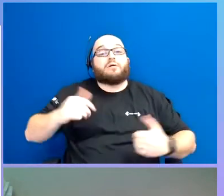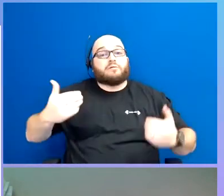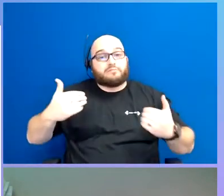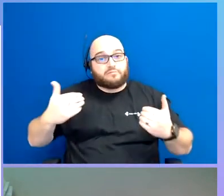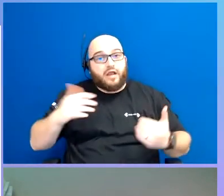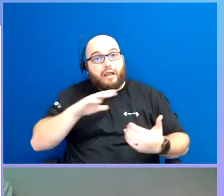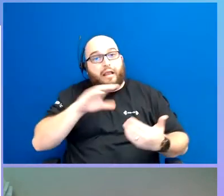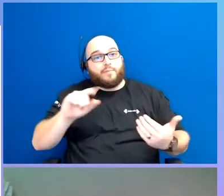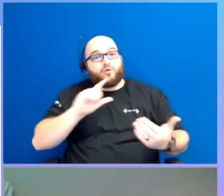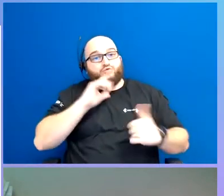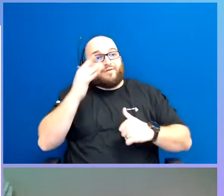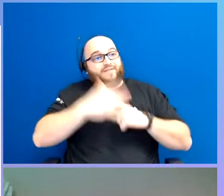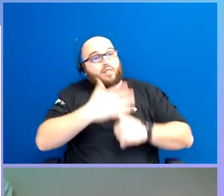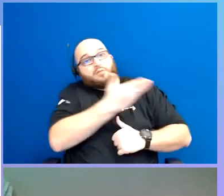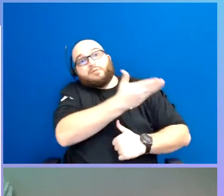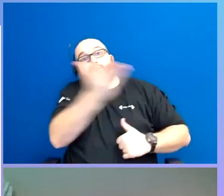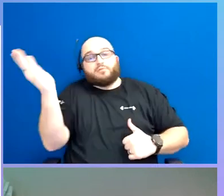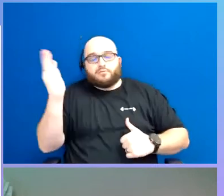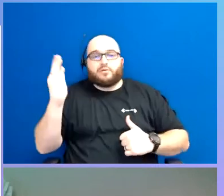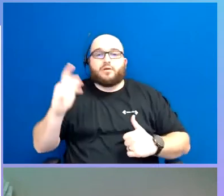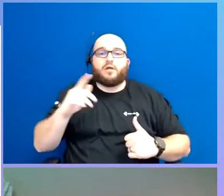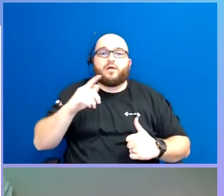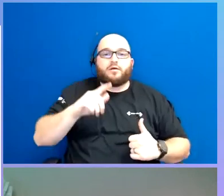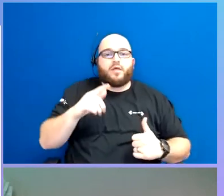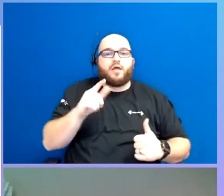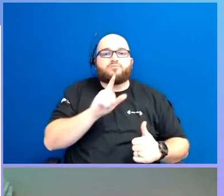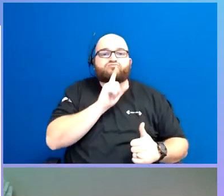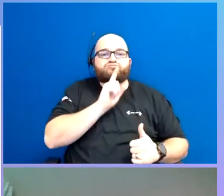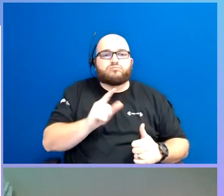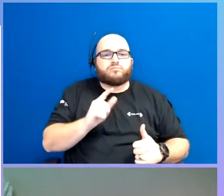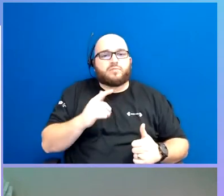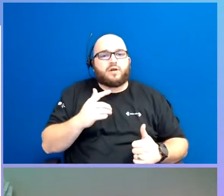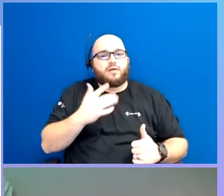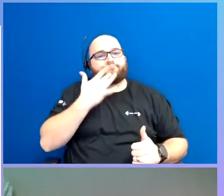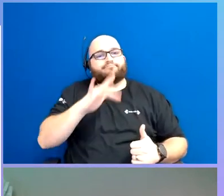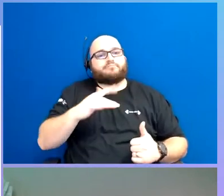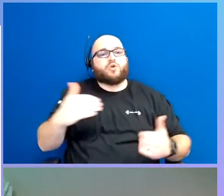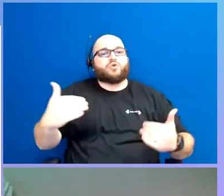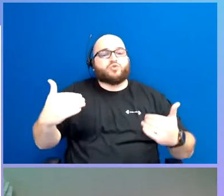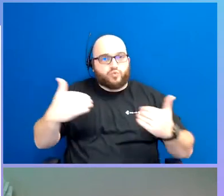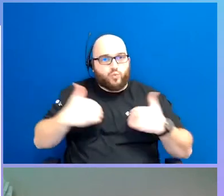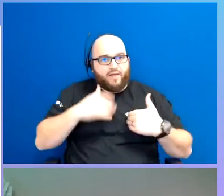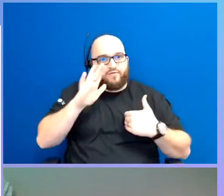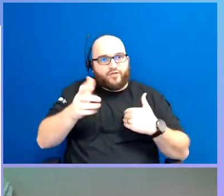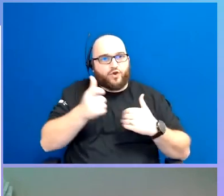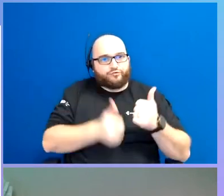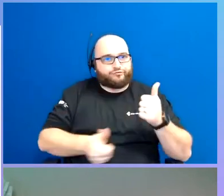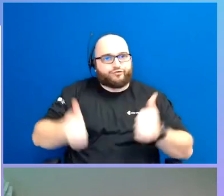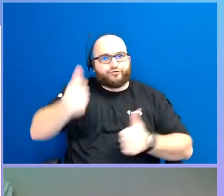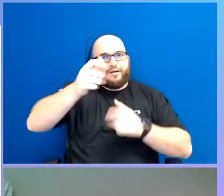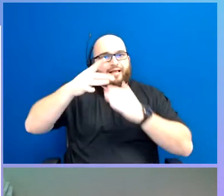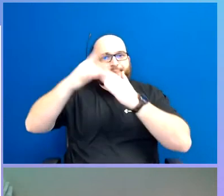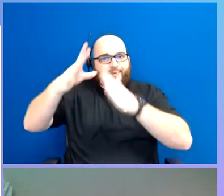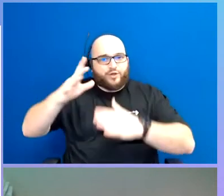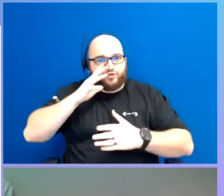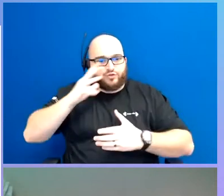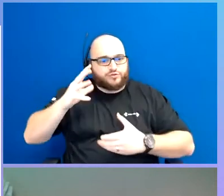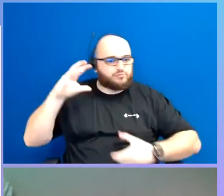fortunate enough to have, uh, buy in from the top leadership